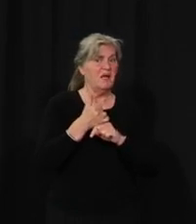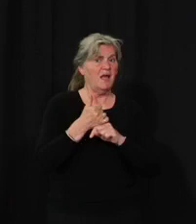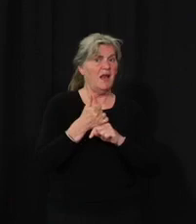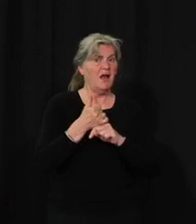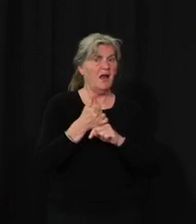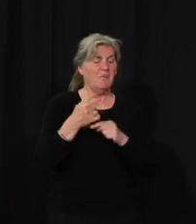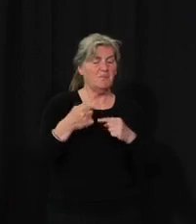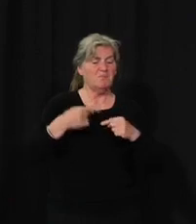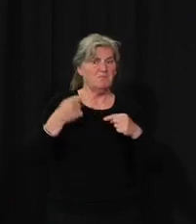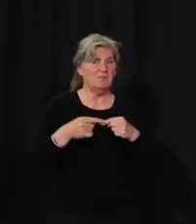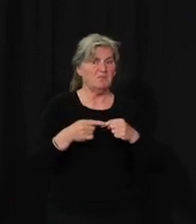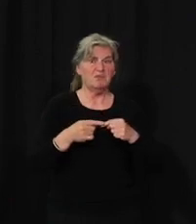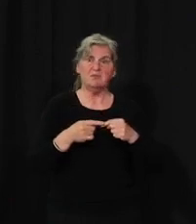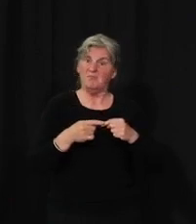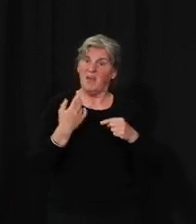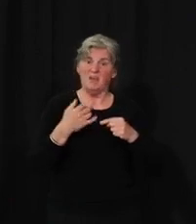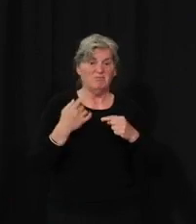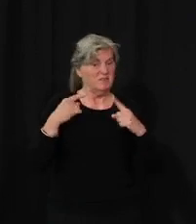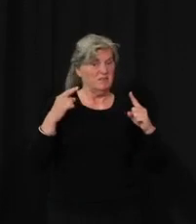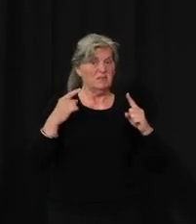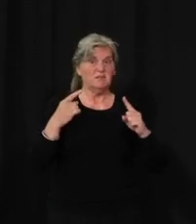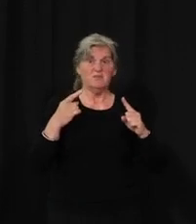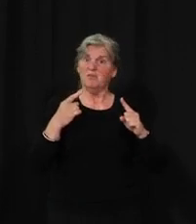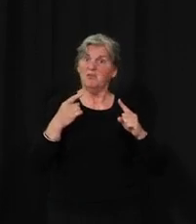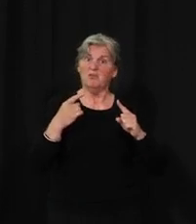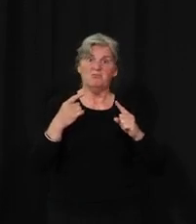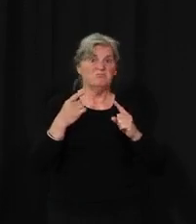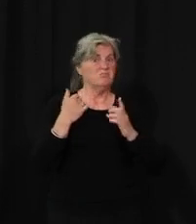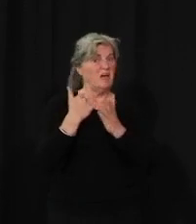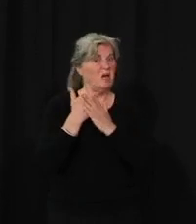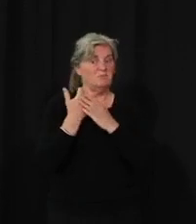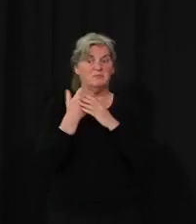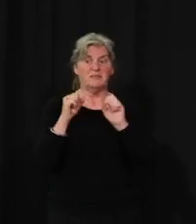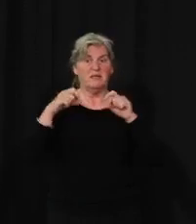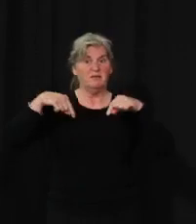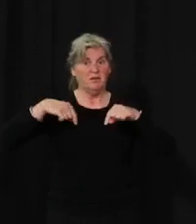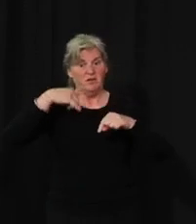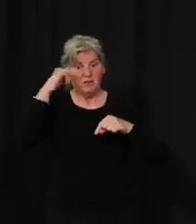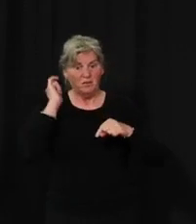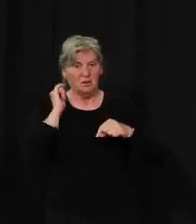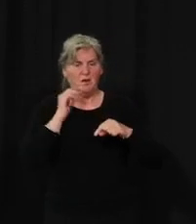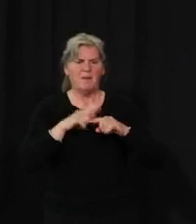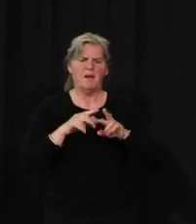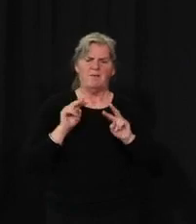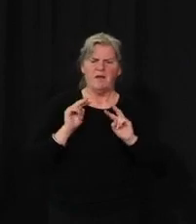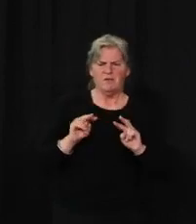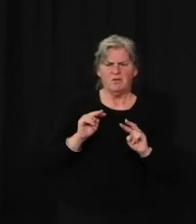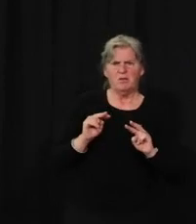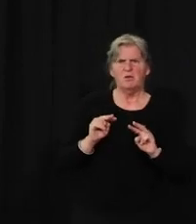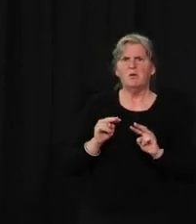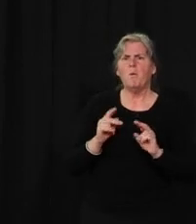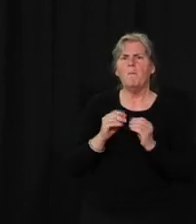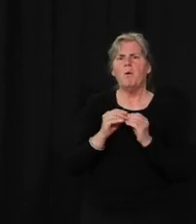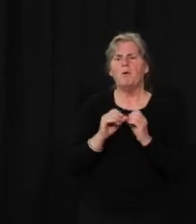very effective and temporary measure and now we are looking o what is sustainable and reasonae for the longer term.